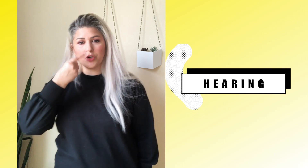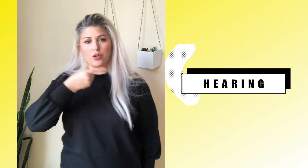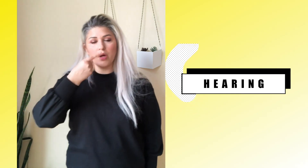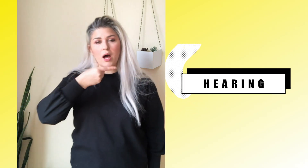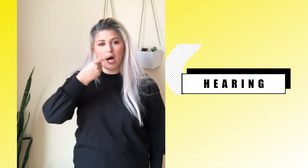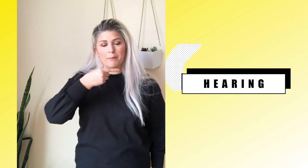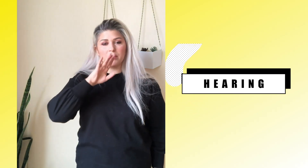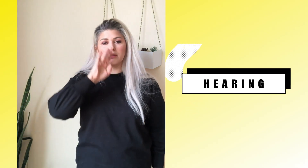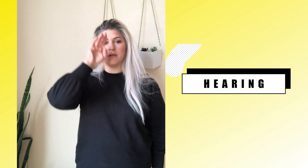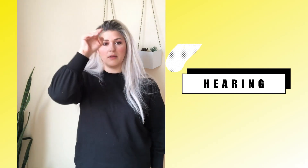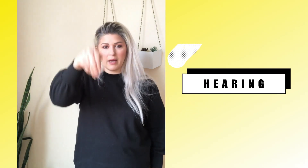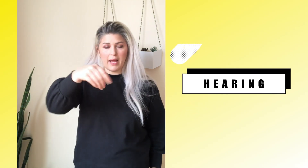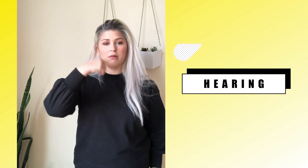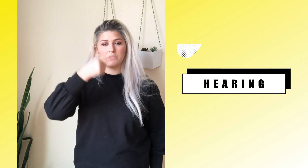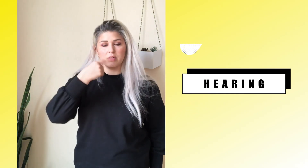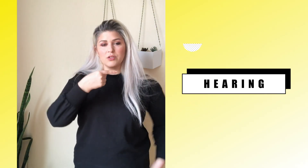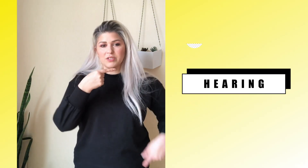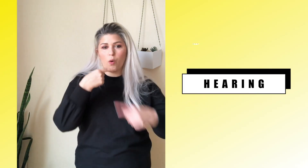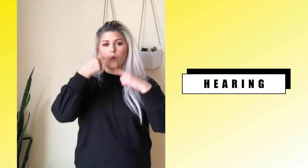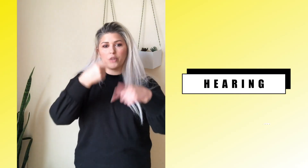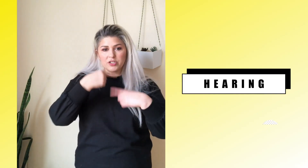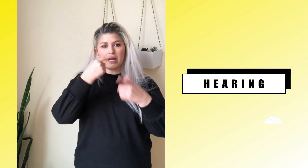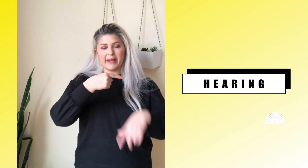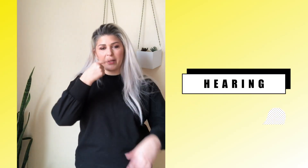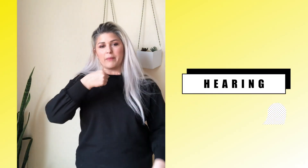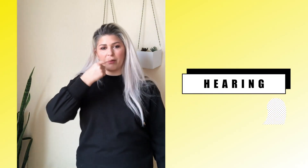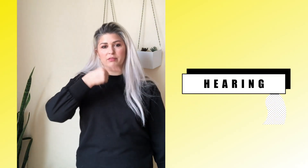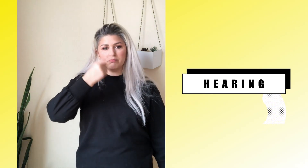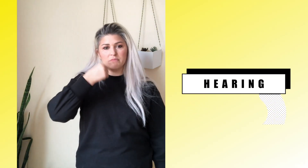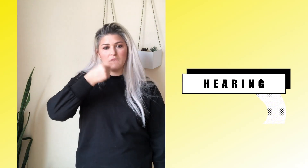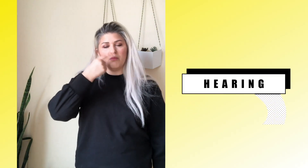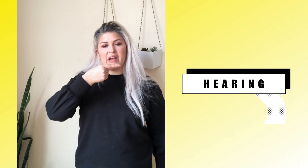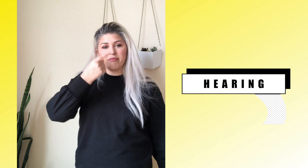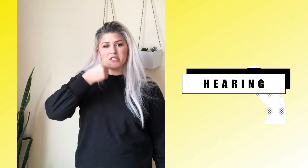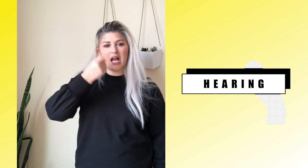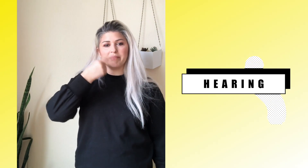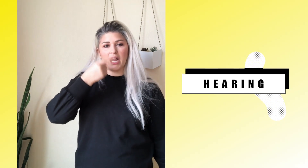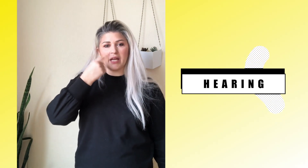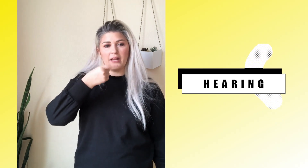smallest circle up and out. It was like words coming out of your mouth. We never stopped talking